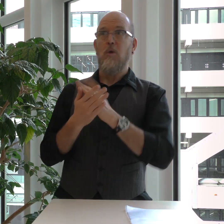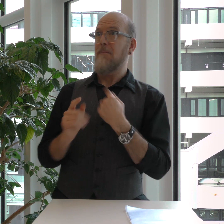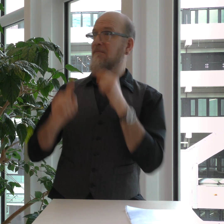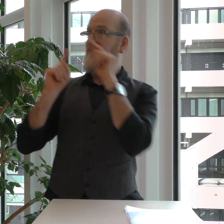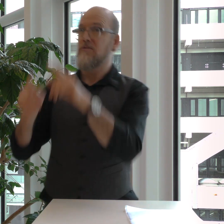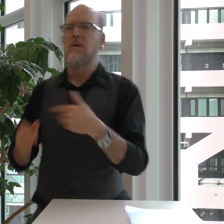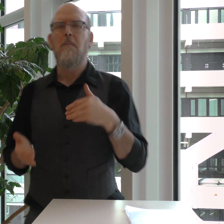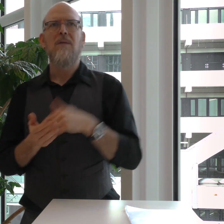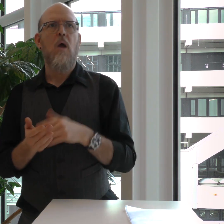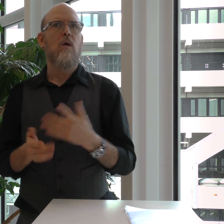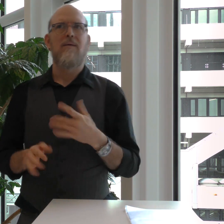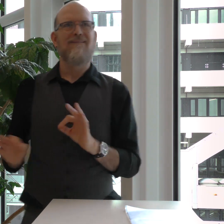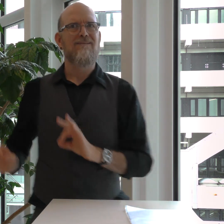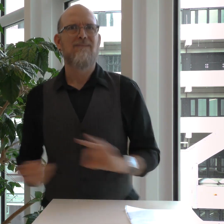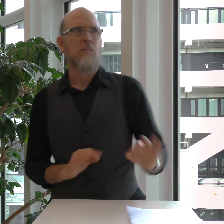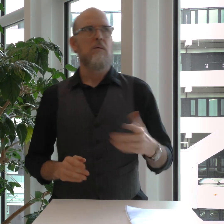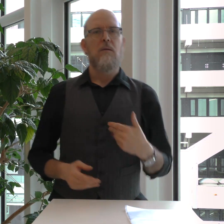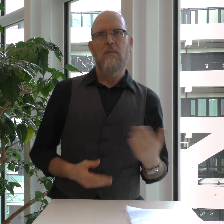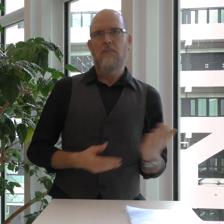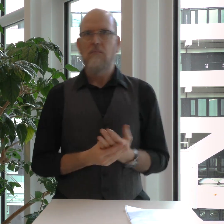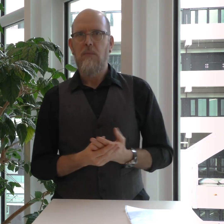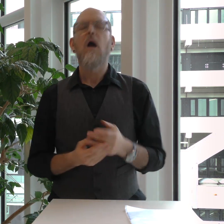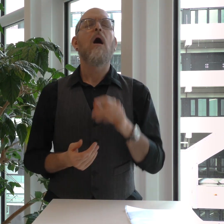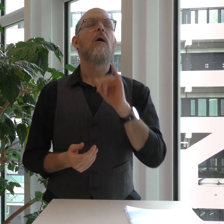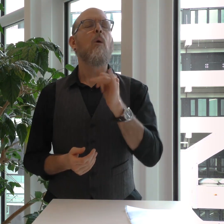Preparation is important for interpreting.